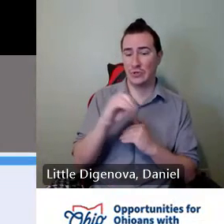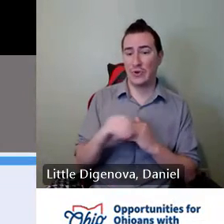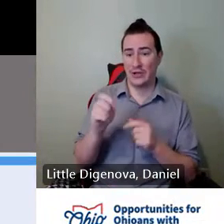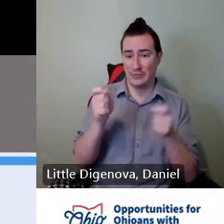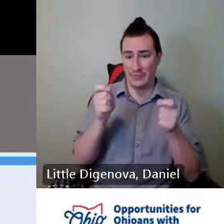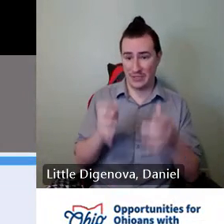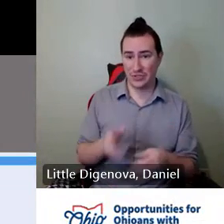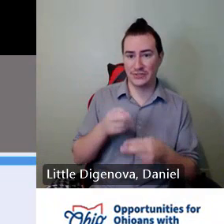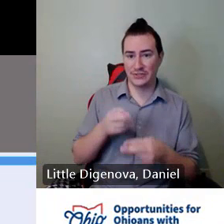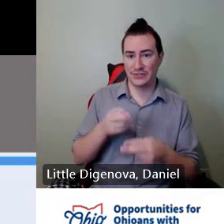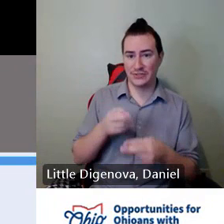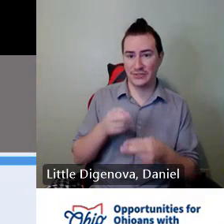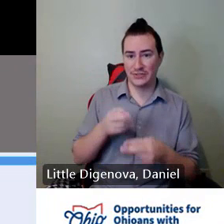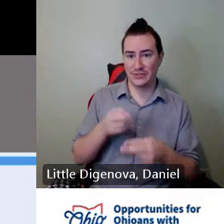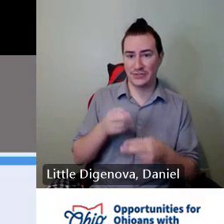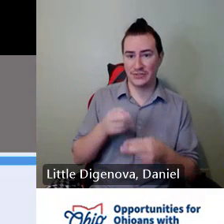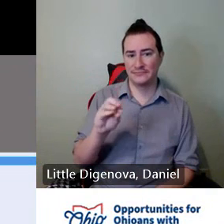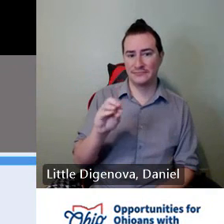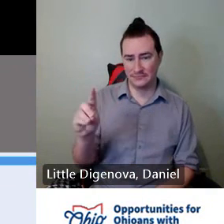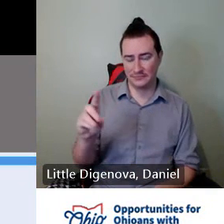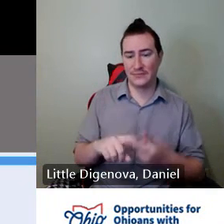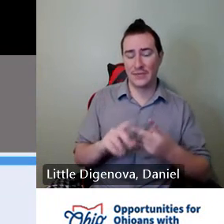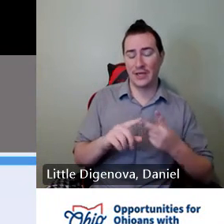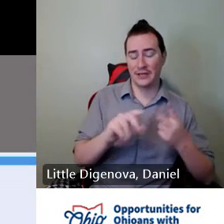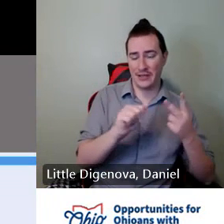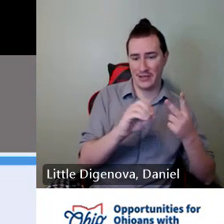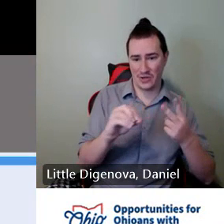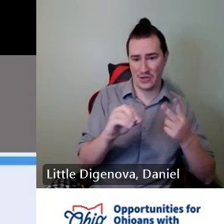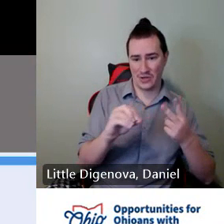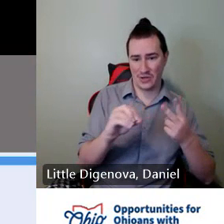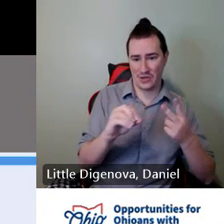Specialists Tanya Vela and Brianna Potter will present